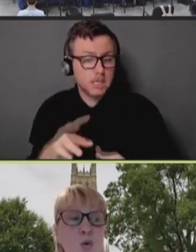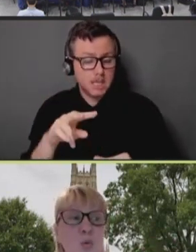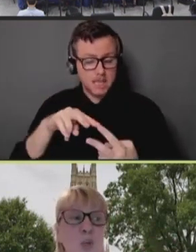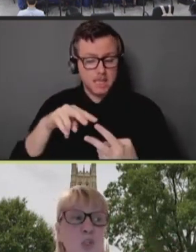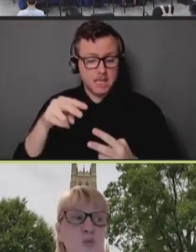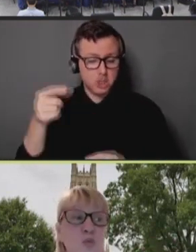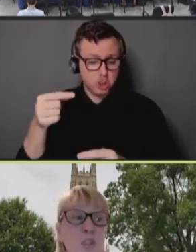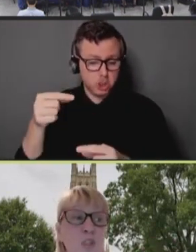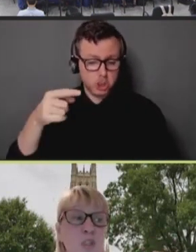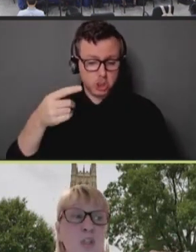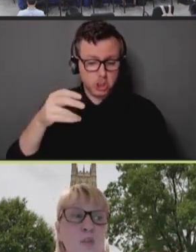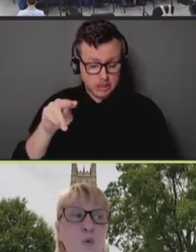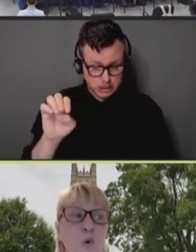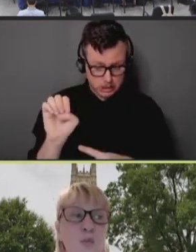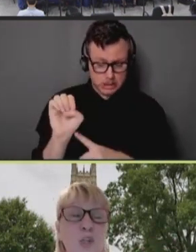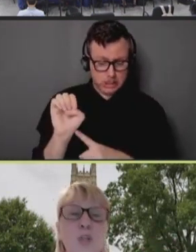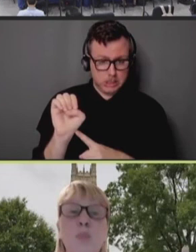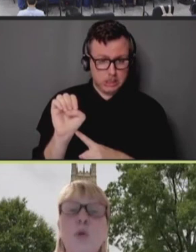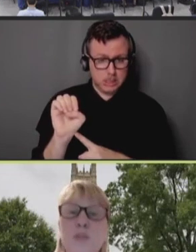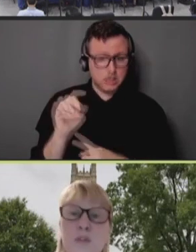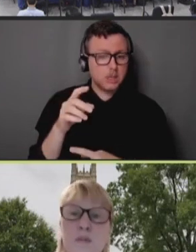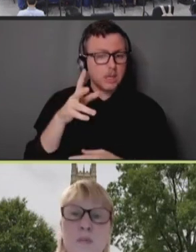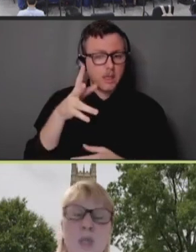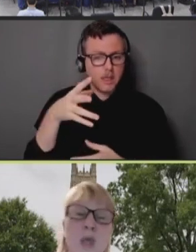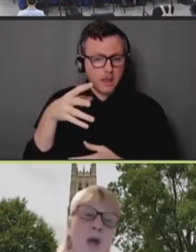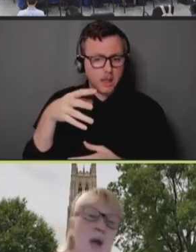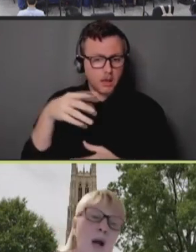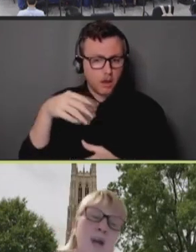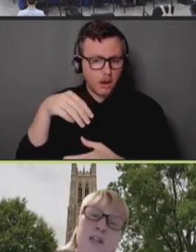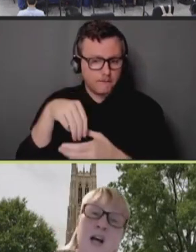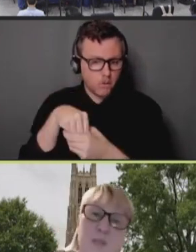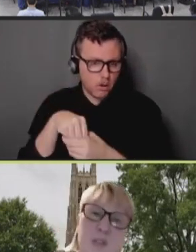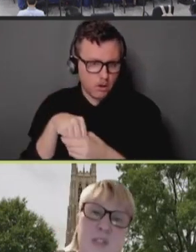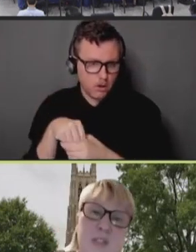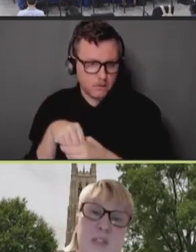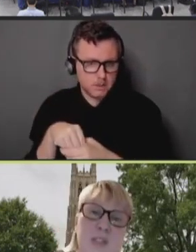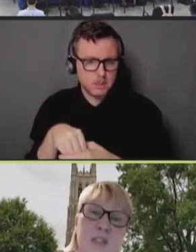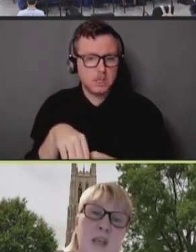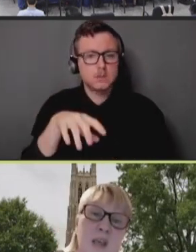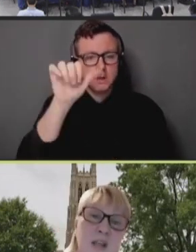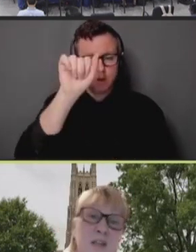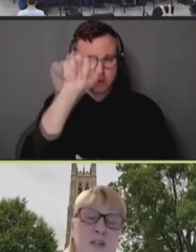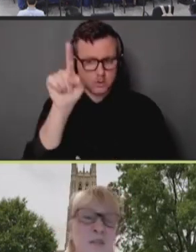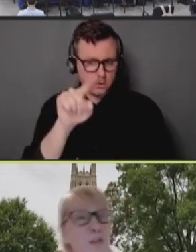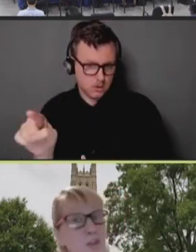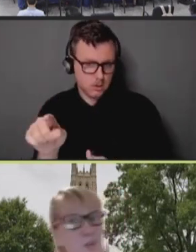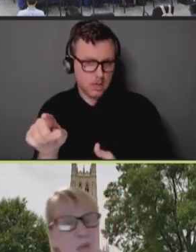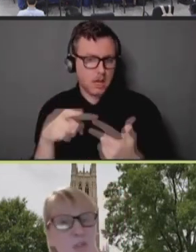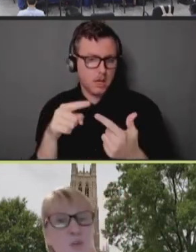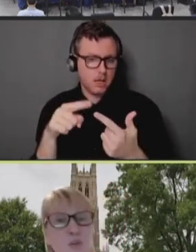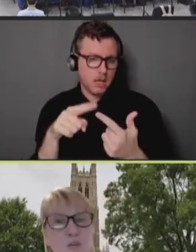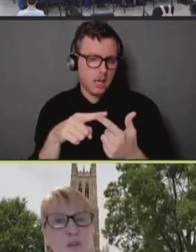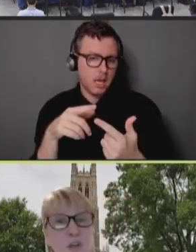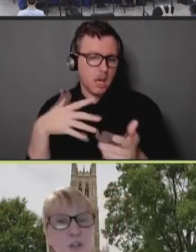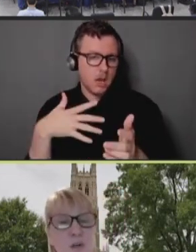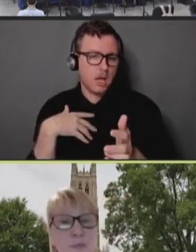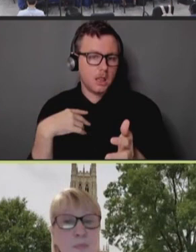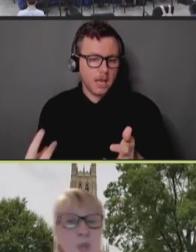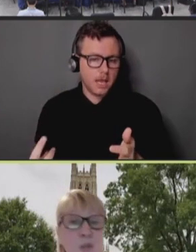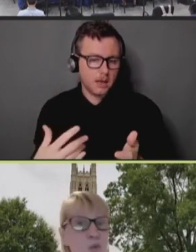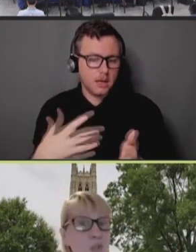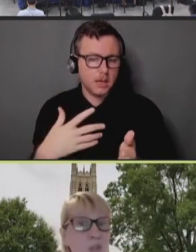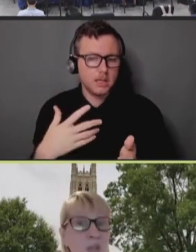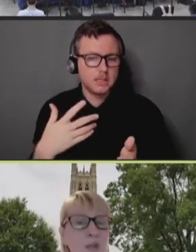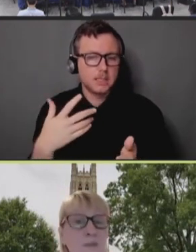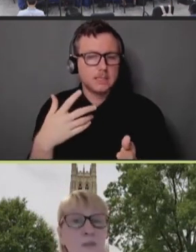which is involved in both Alzheimer's disease and vulnerability to infection to see if it